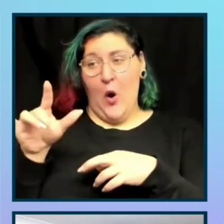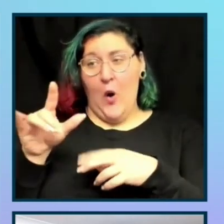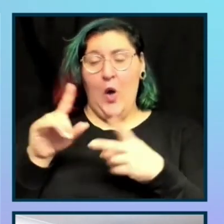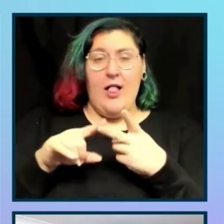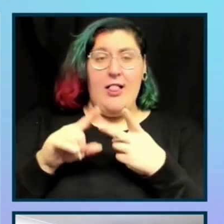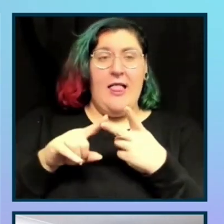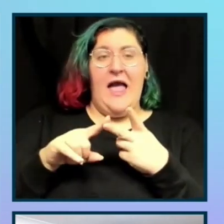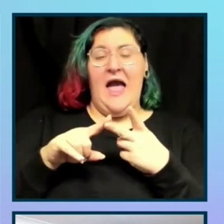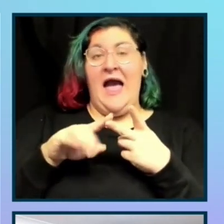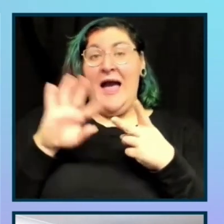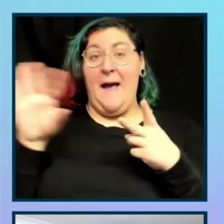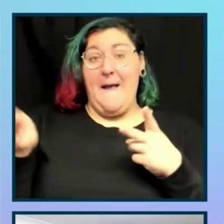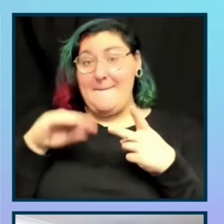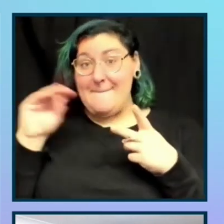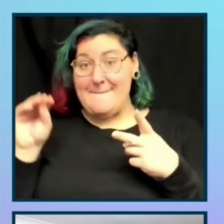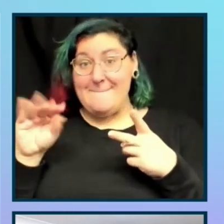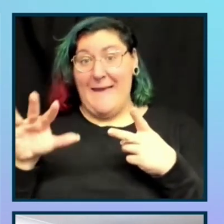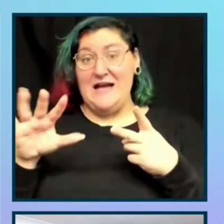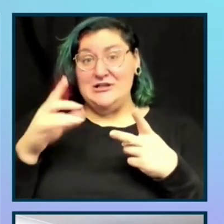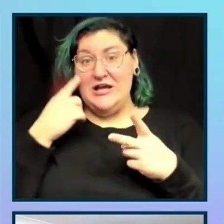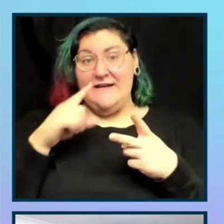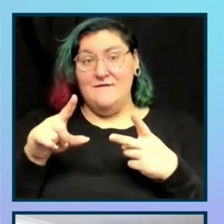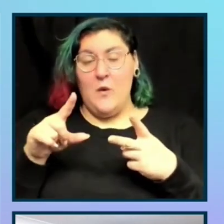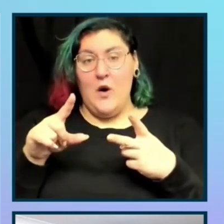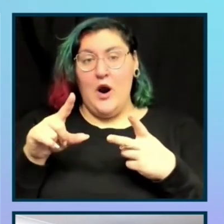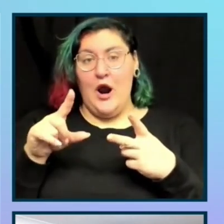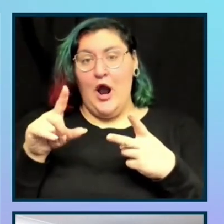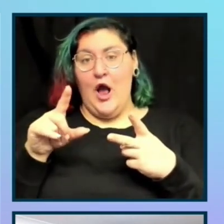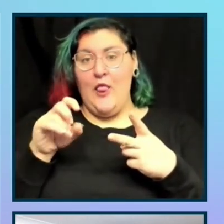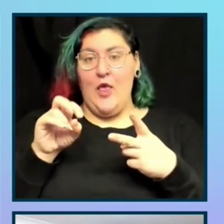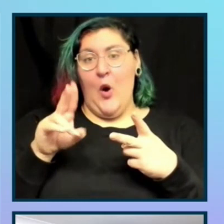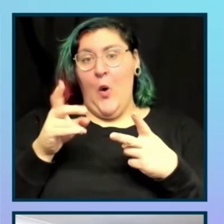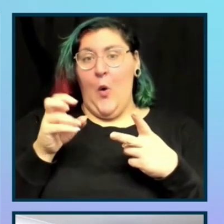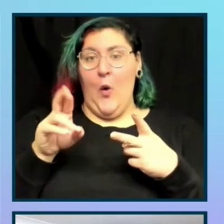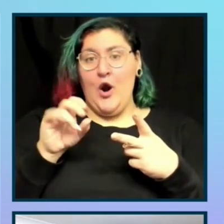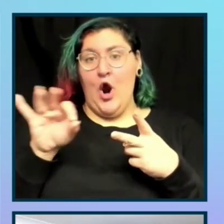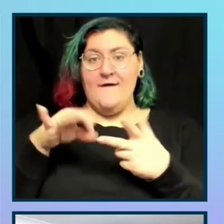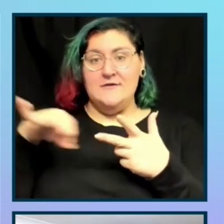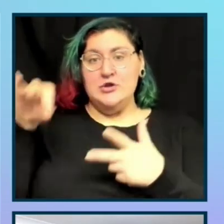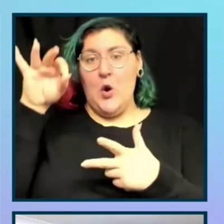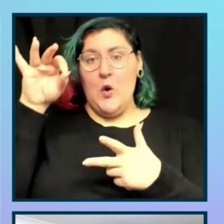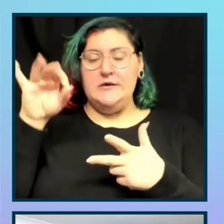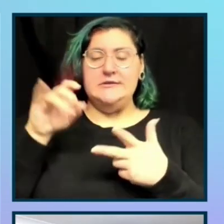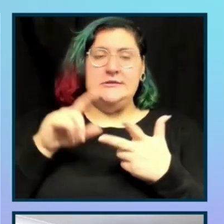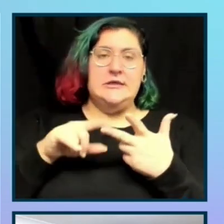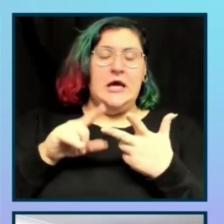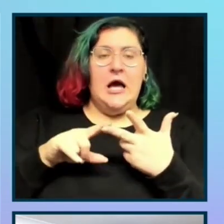You do cargo runs for the Merchant Alliance, you know, and all that kind of thing, there are others as well.